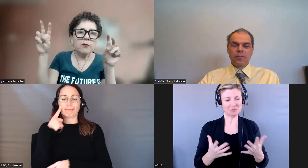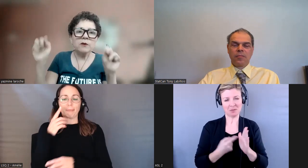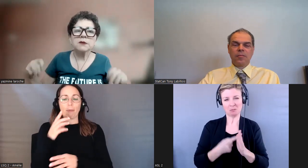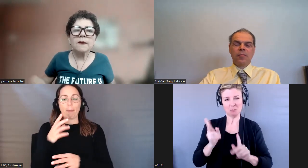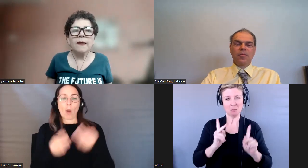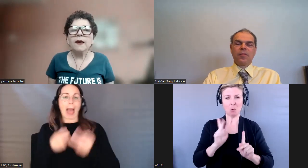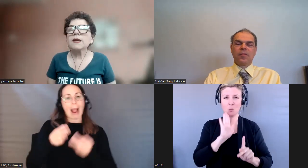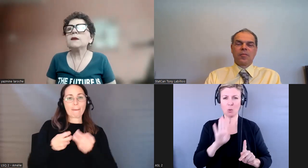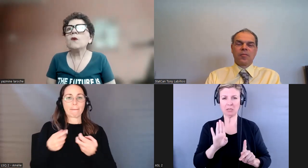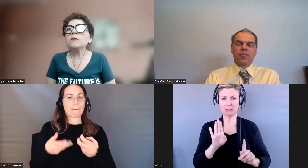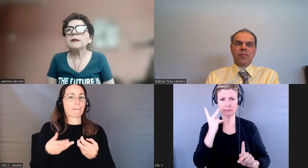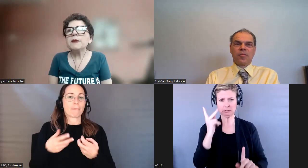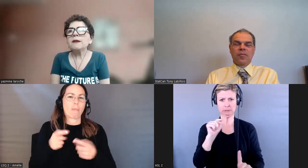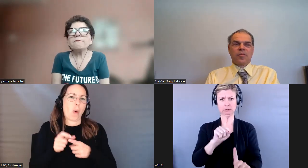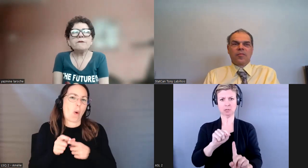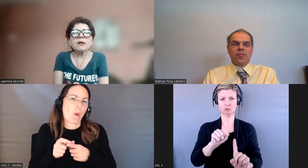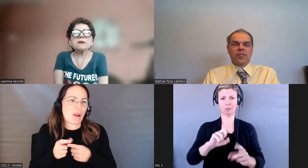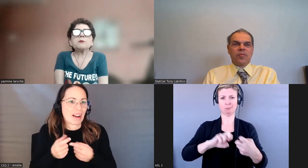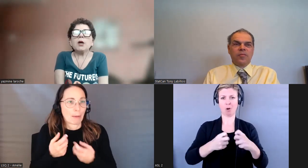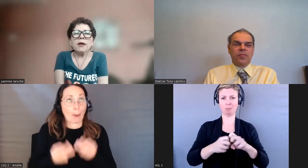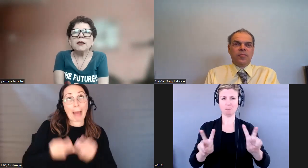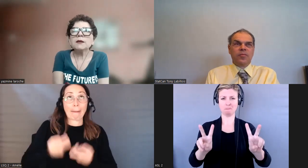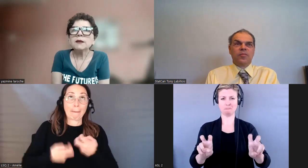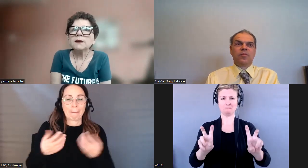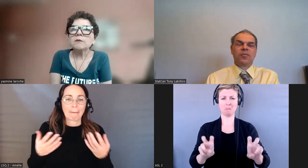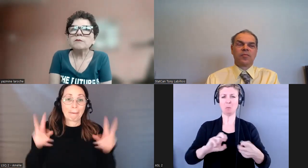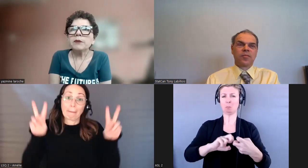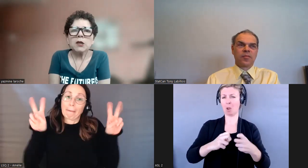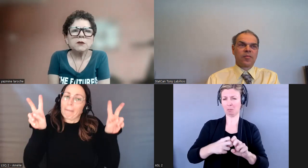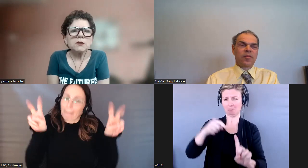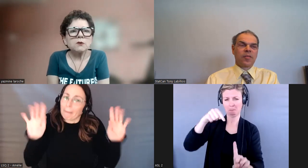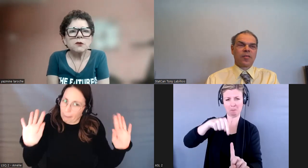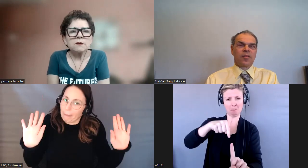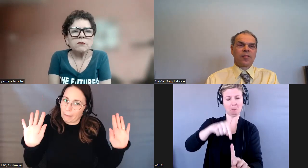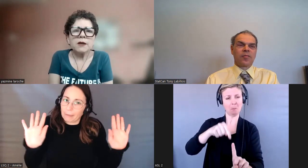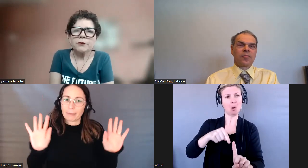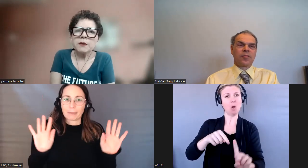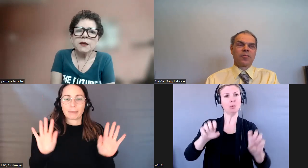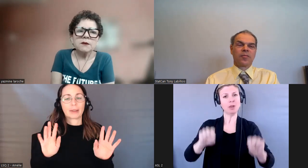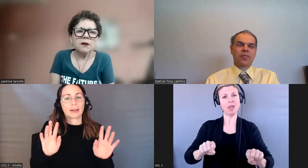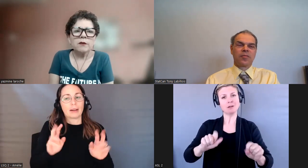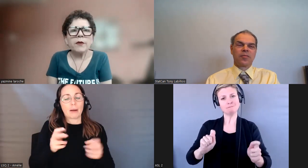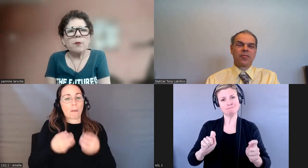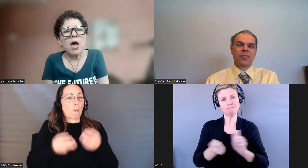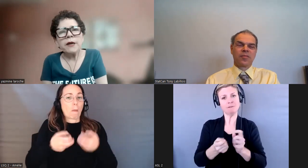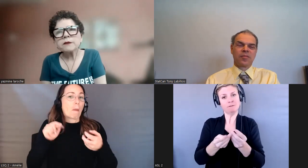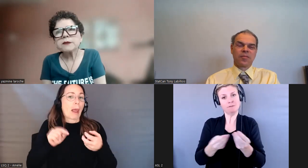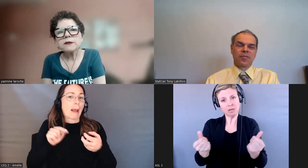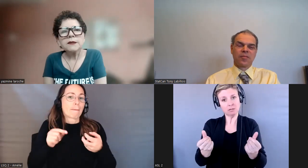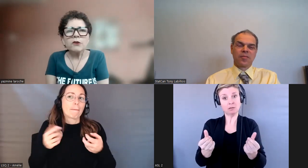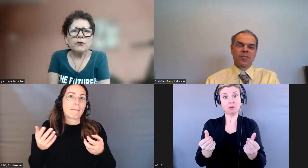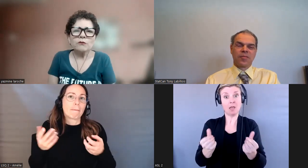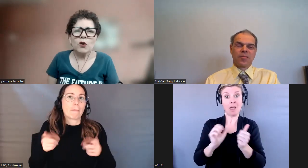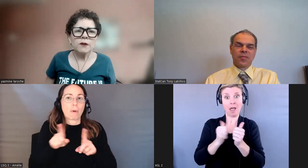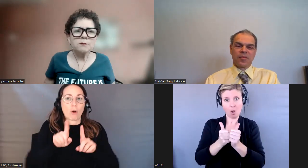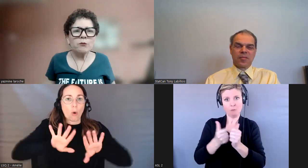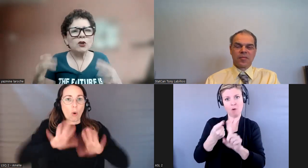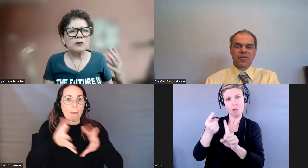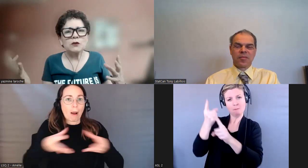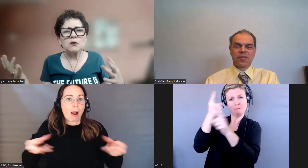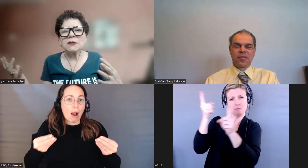quotes can only be fixed by big institution government the banks you know like big institutions